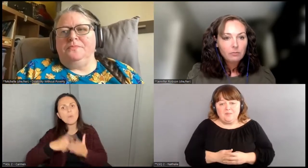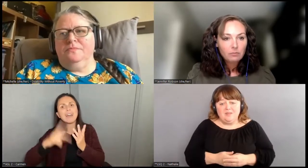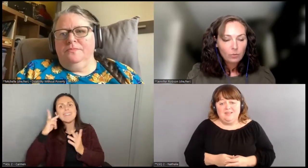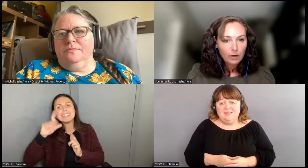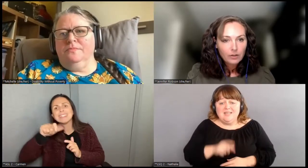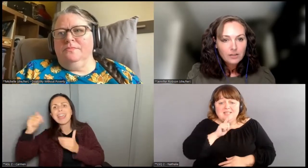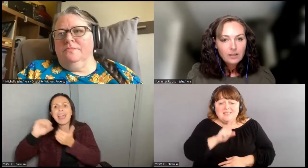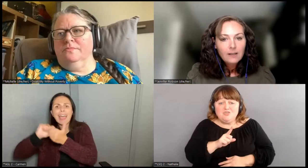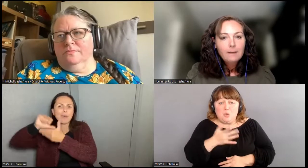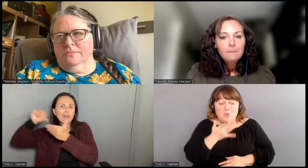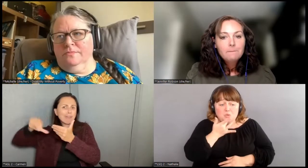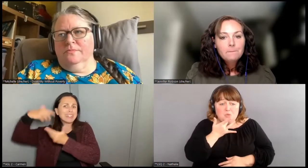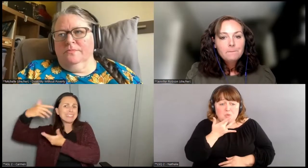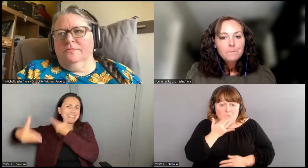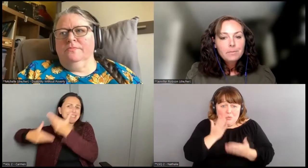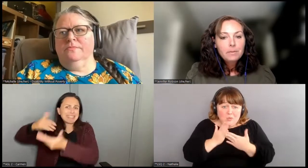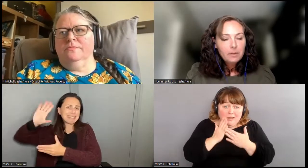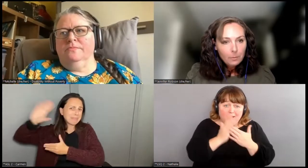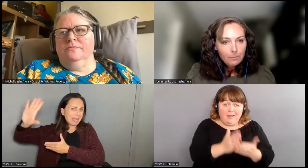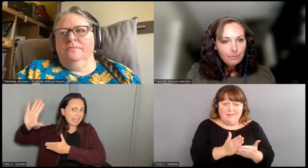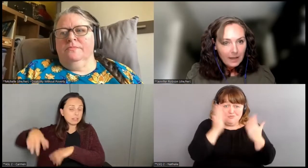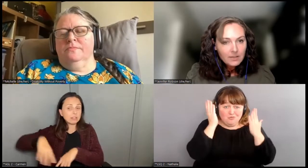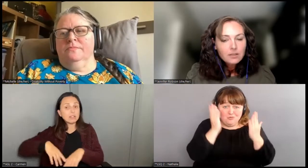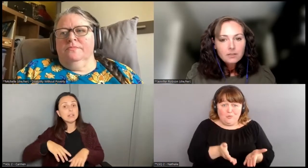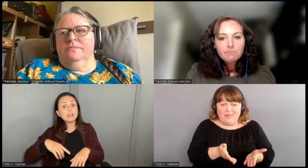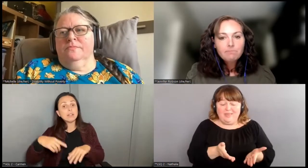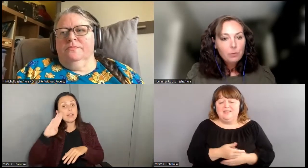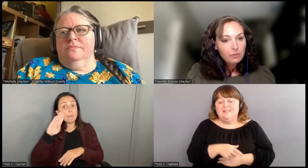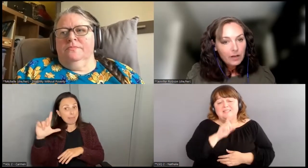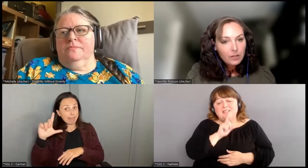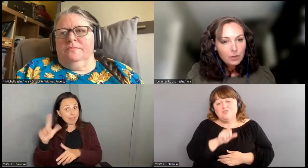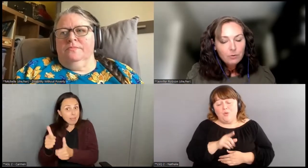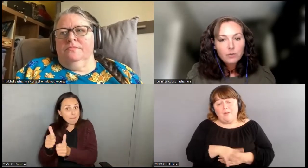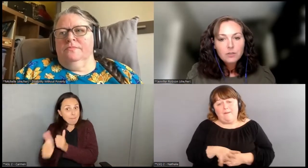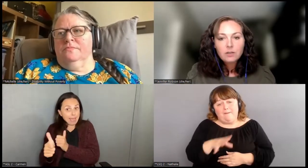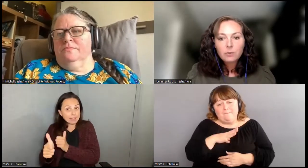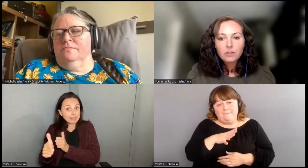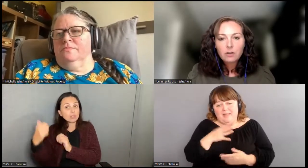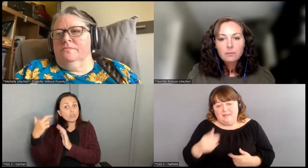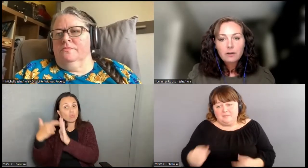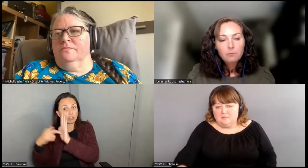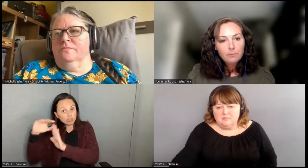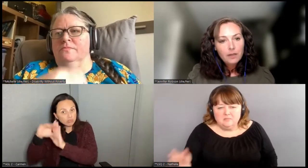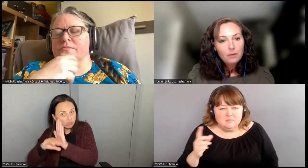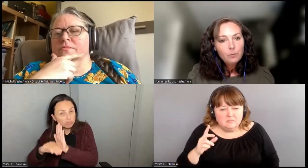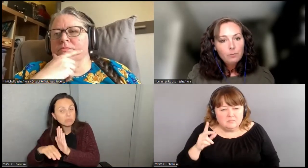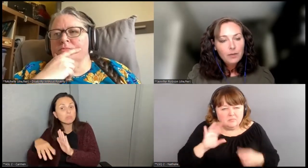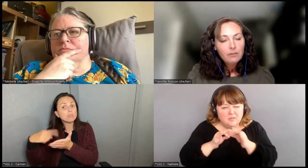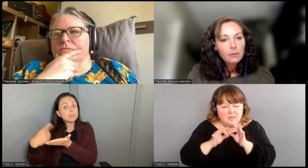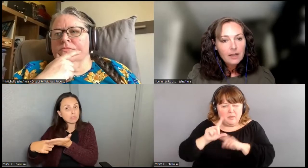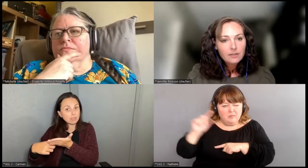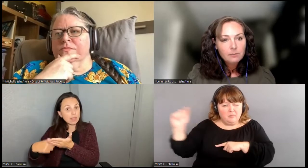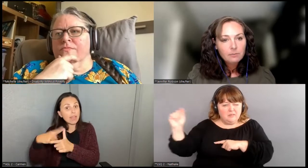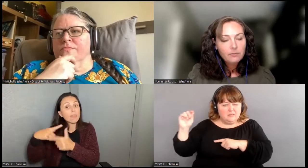THE BILL PASSES, WE HAVE THE REGULATORY PROCESS WE TALKED ABOUT AND THEN GOVERNMENT HAS TO